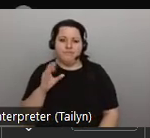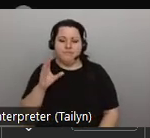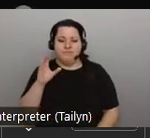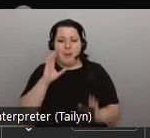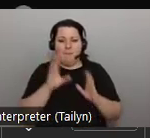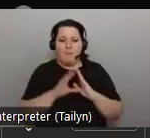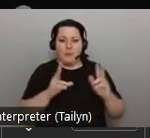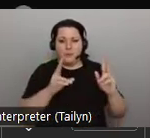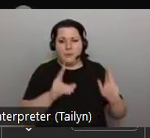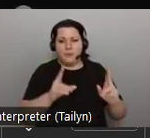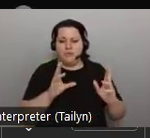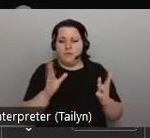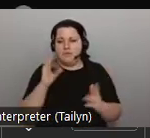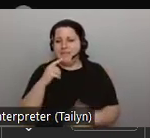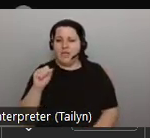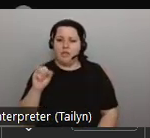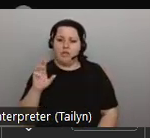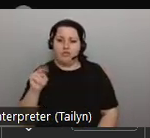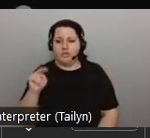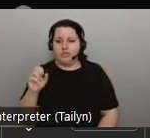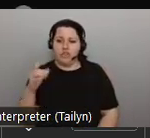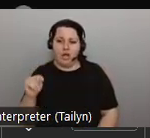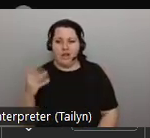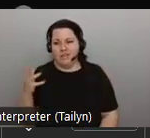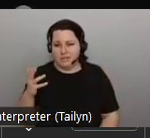if you have something like a screenshot you're sharing it's just going to sell you